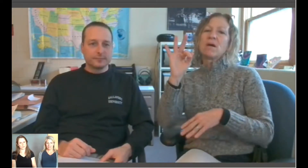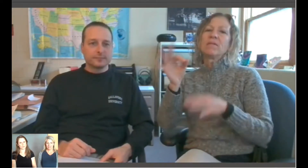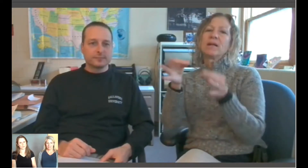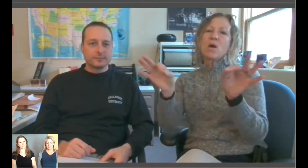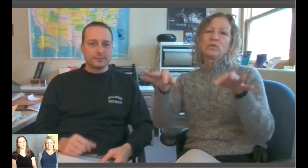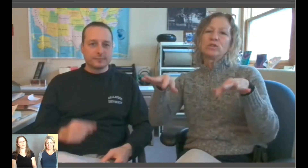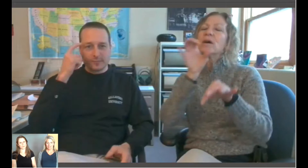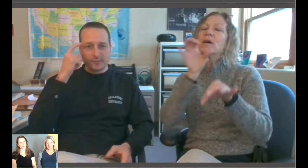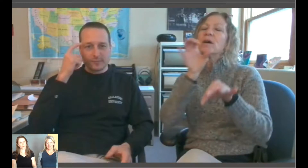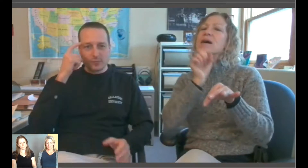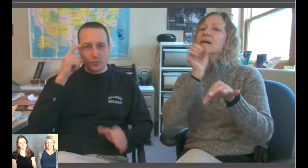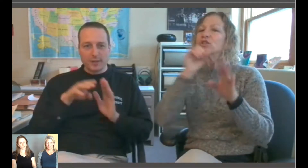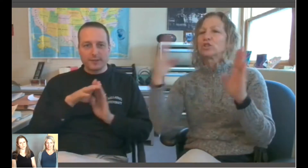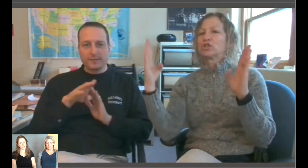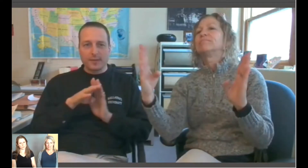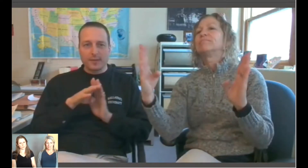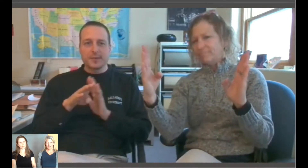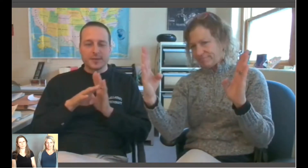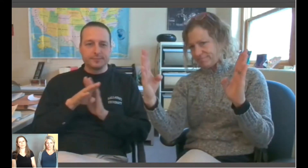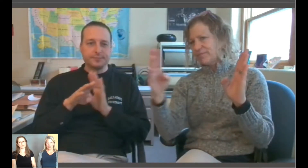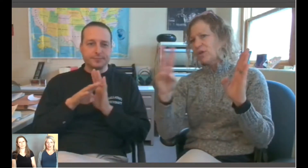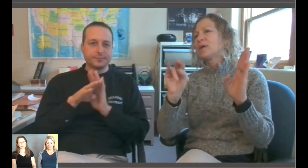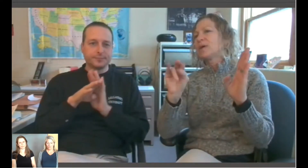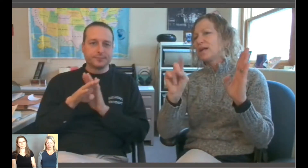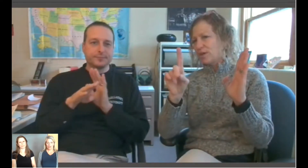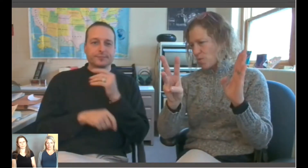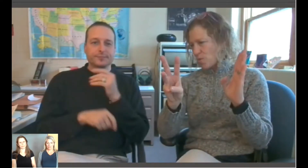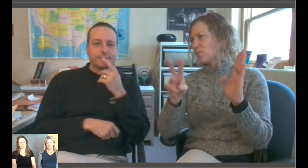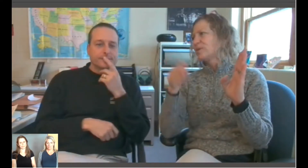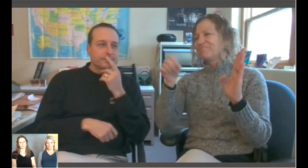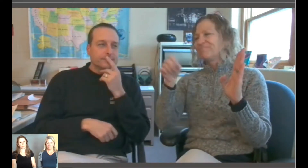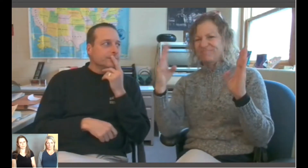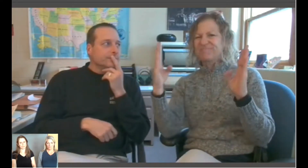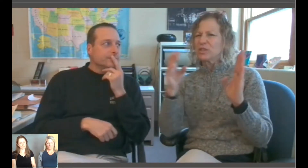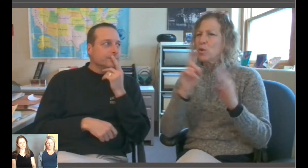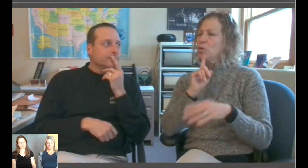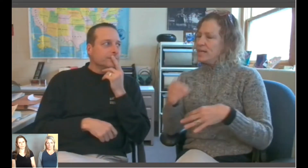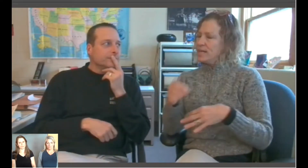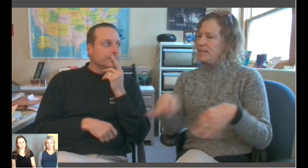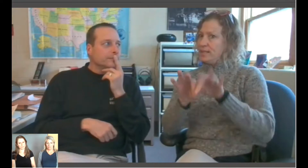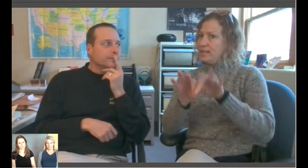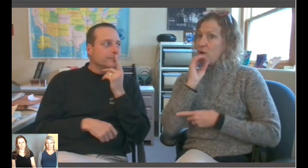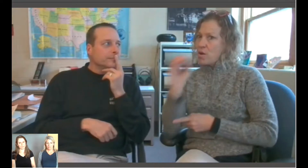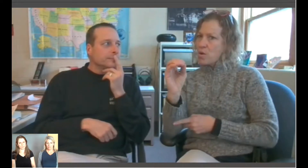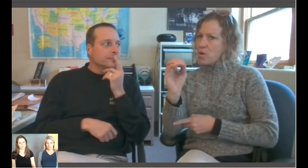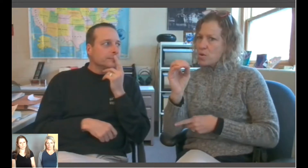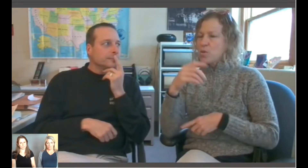during that window of time and the amount of development that can happen. So it is important to start in infancy.